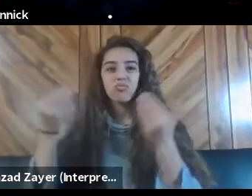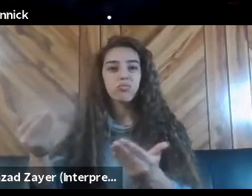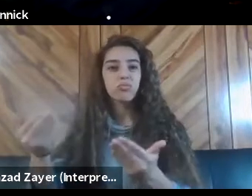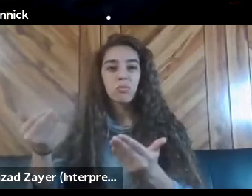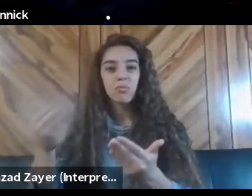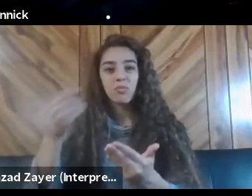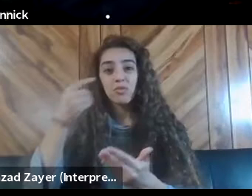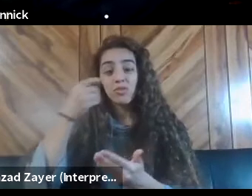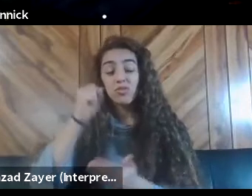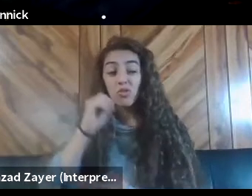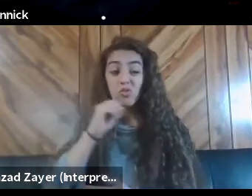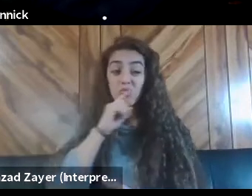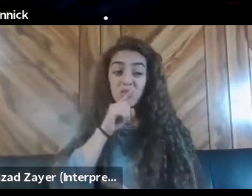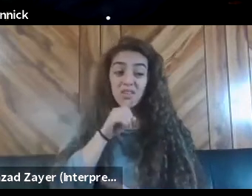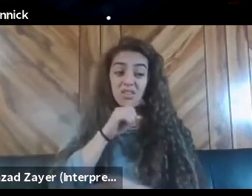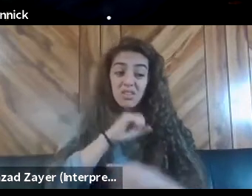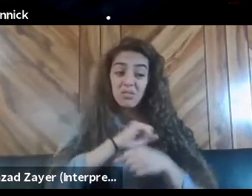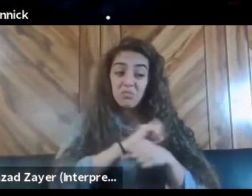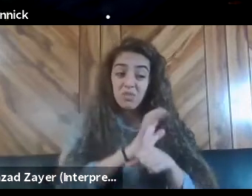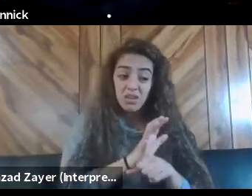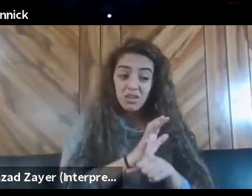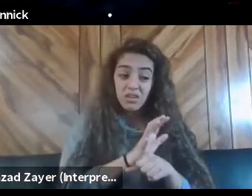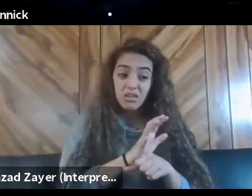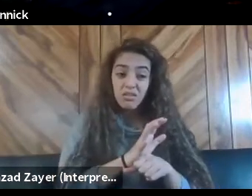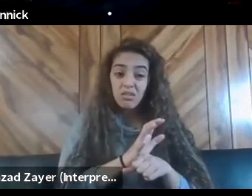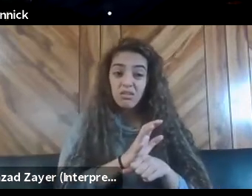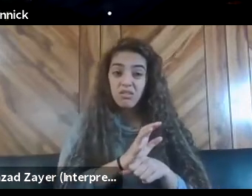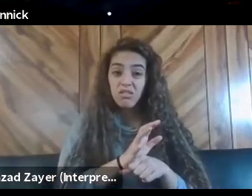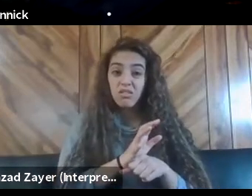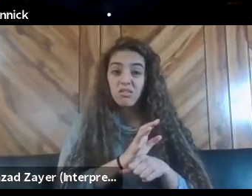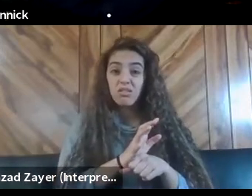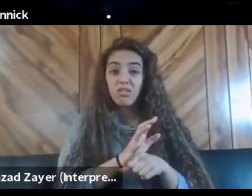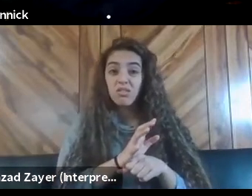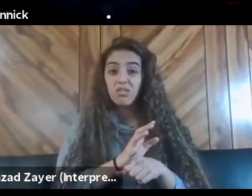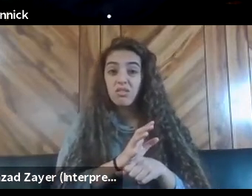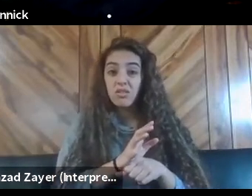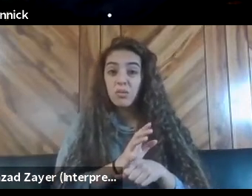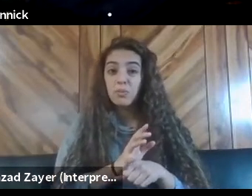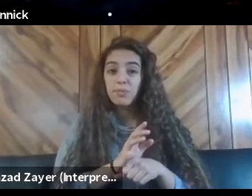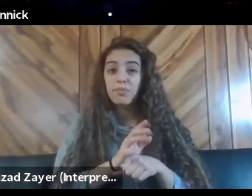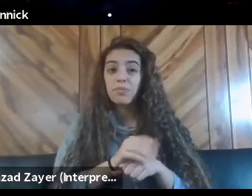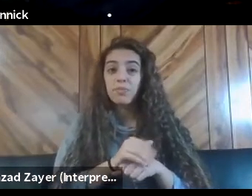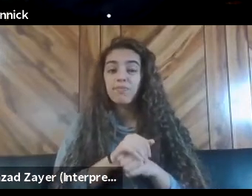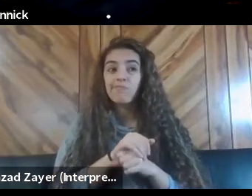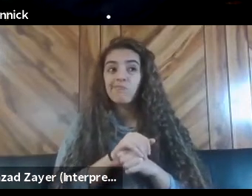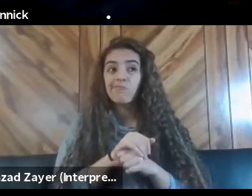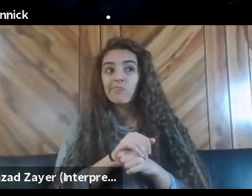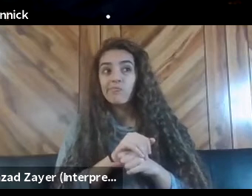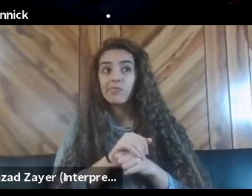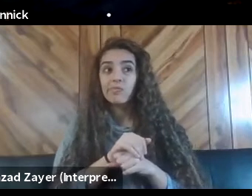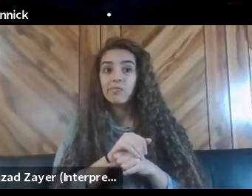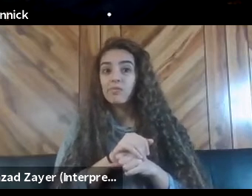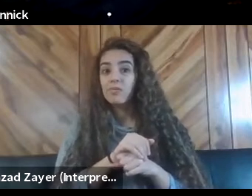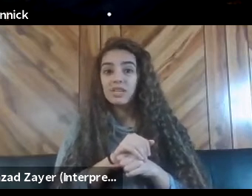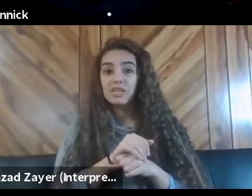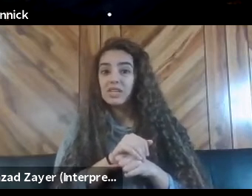actually, was it helpful? How it hasn't helped me out at all in